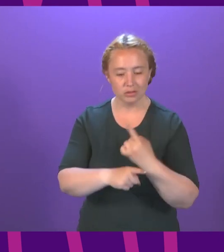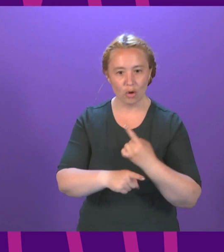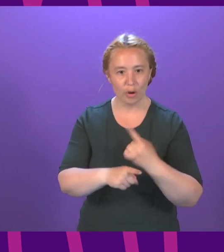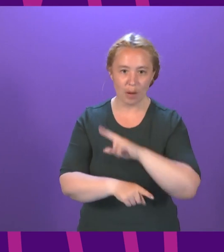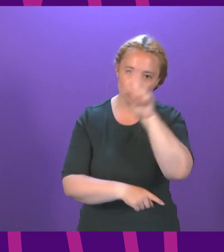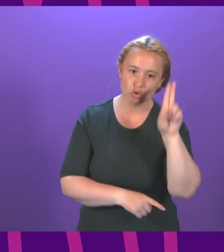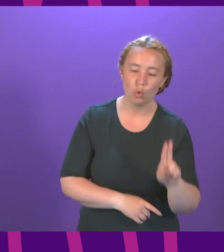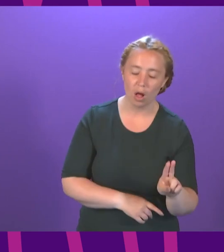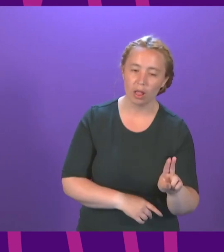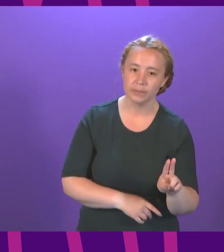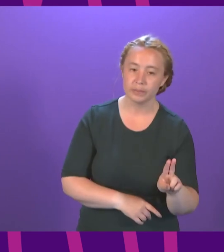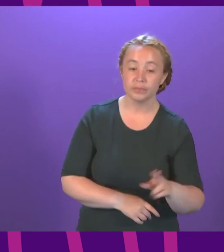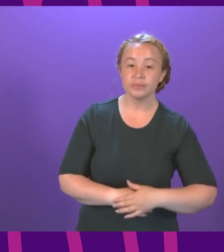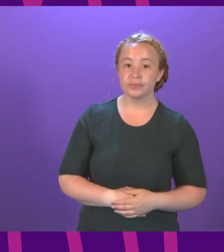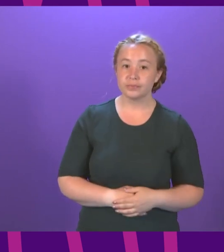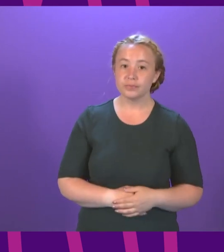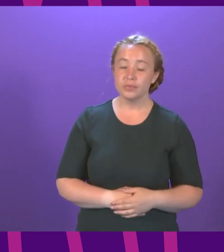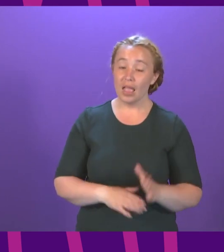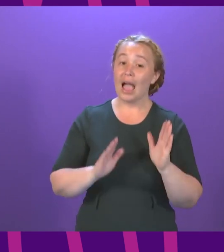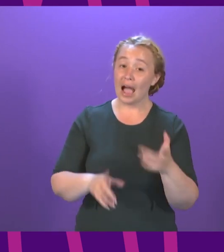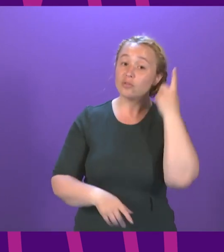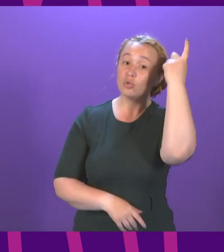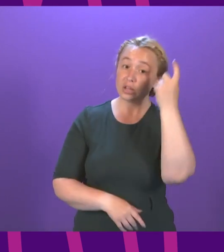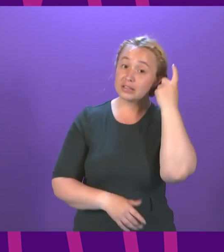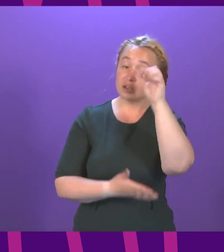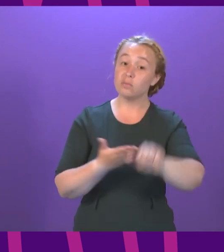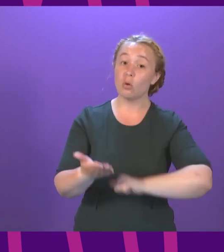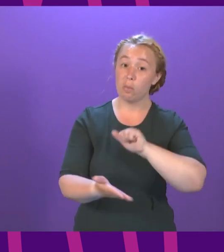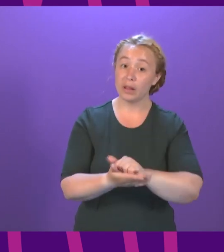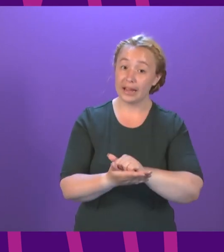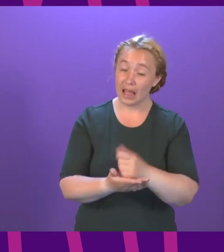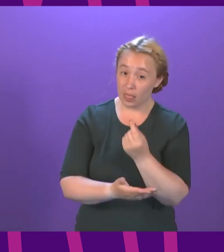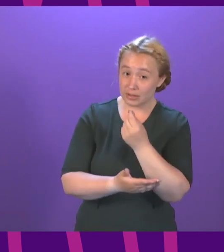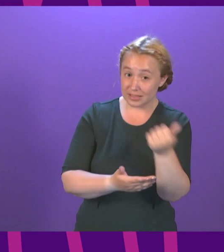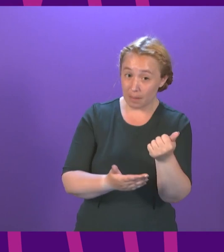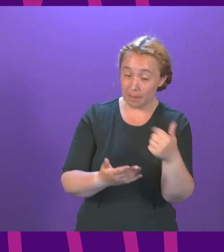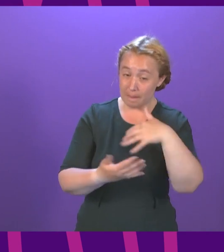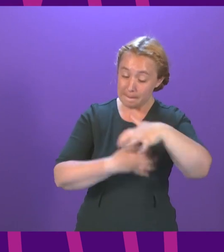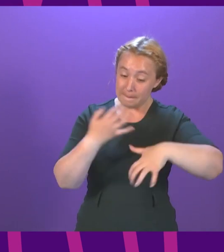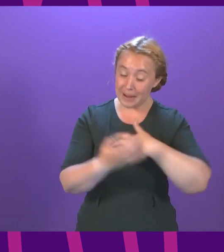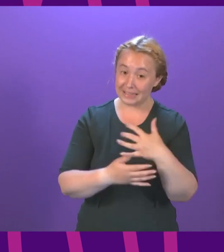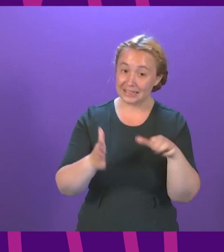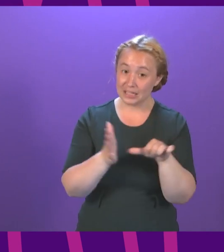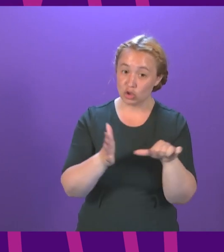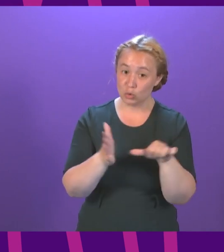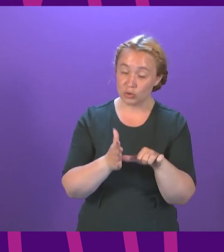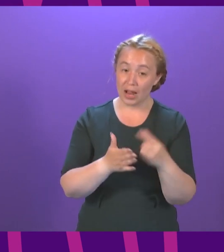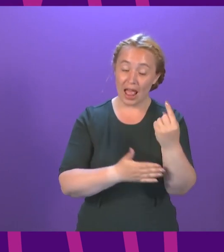is right that we consider the points about schools properly. We must consider in the round a number of interrelated issues, including self-isolation from school and other mitigations